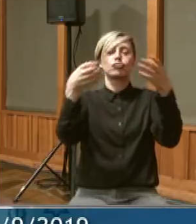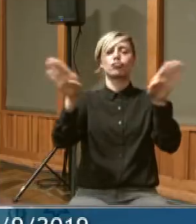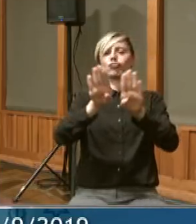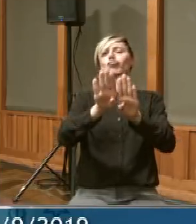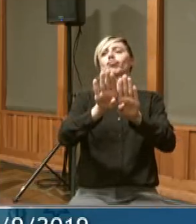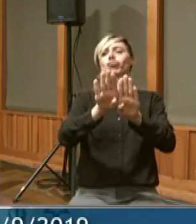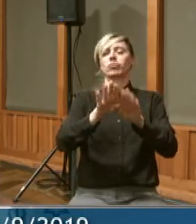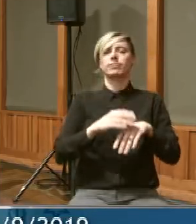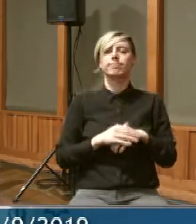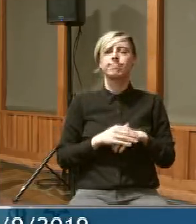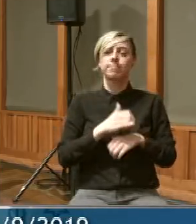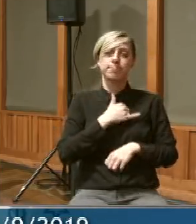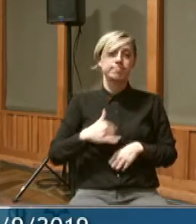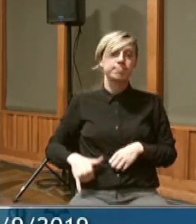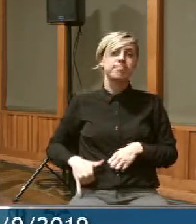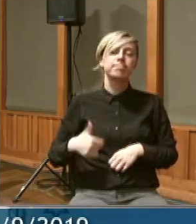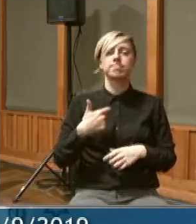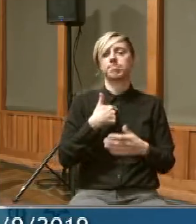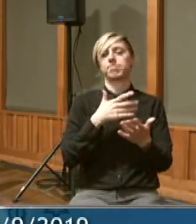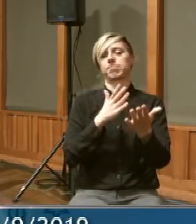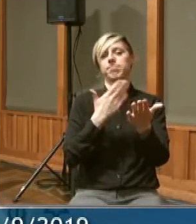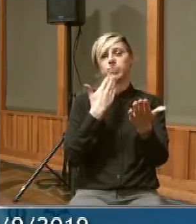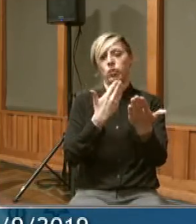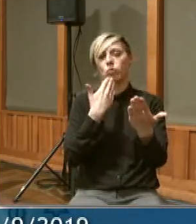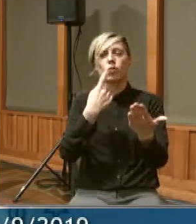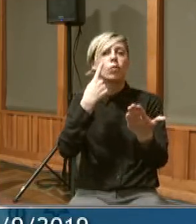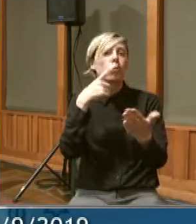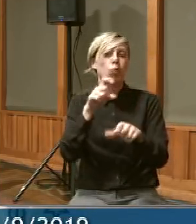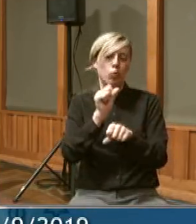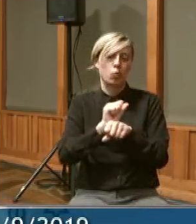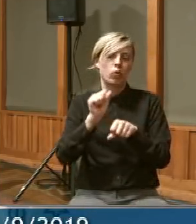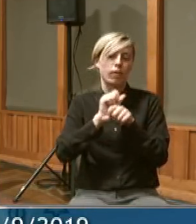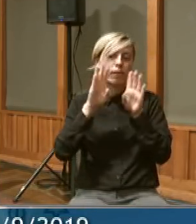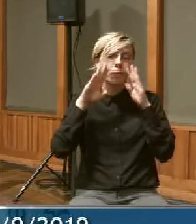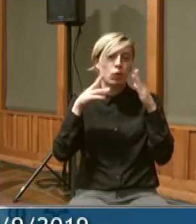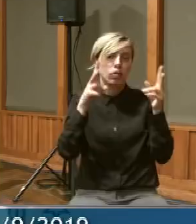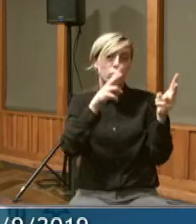WE FEEL WE HAVE BEEN SHUT OUT OF CONVERSATIONS AND DECISION MAKING PROCESSES. MAYOR WHEELER, I COMMEND YOU FOR